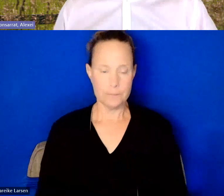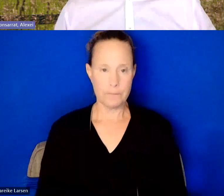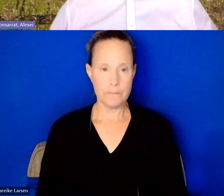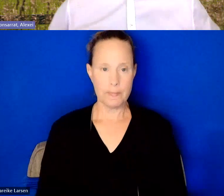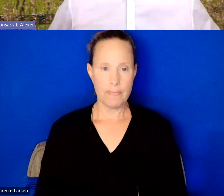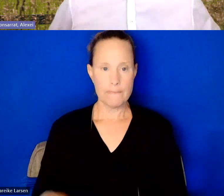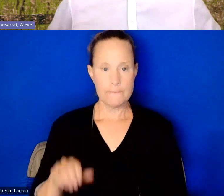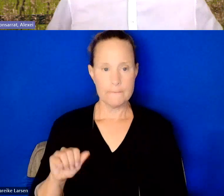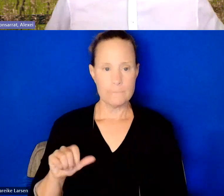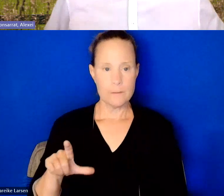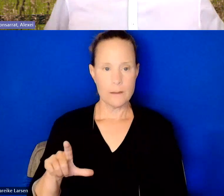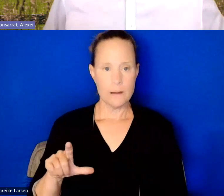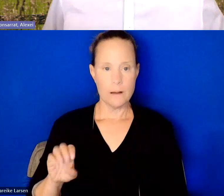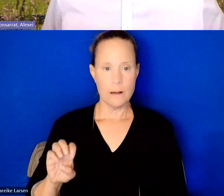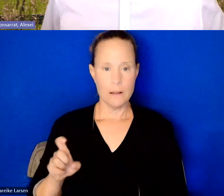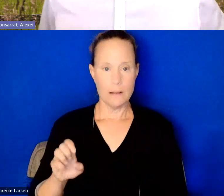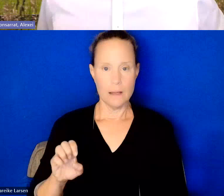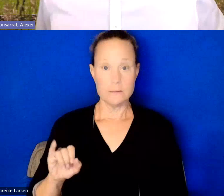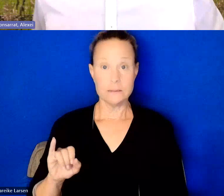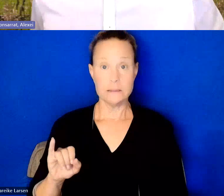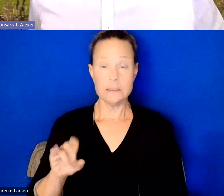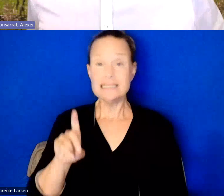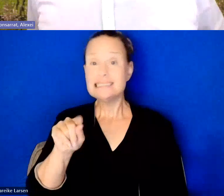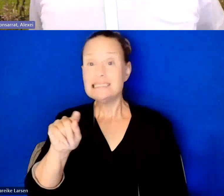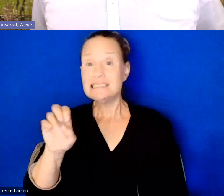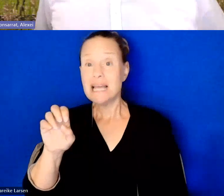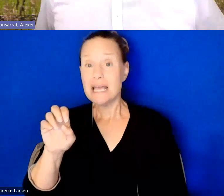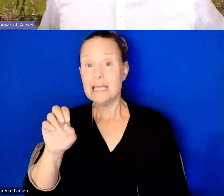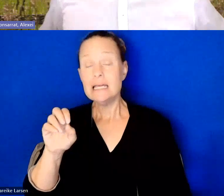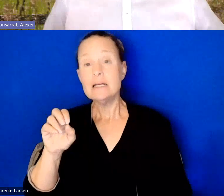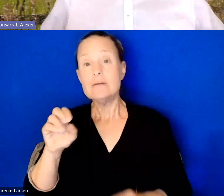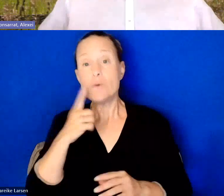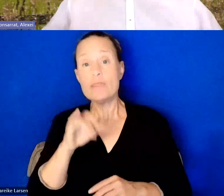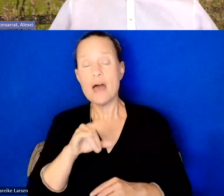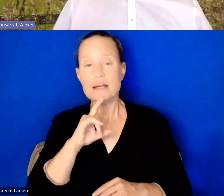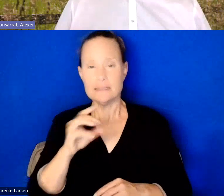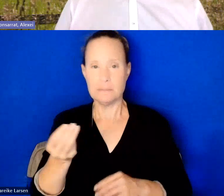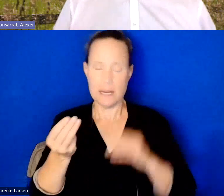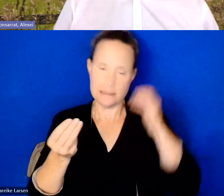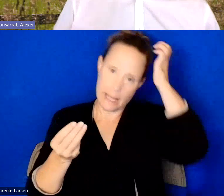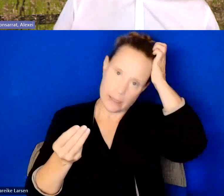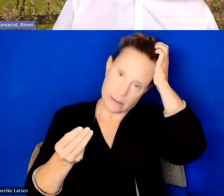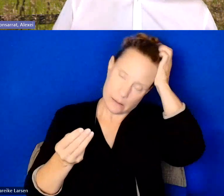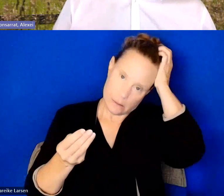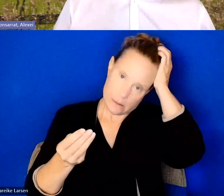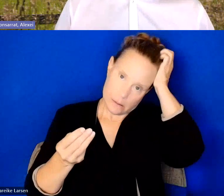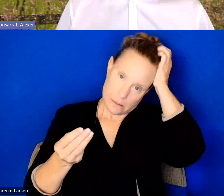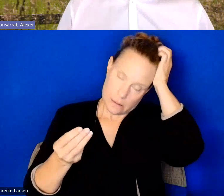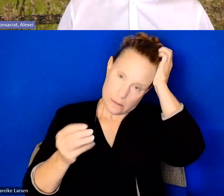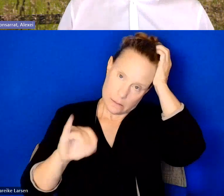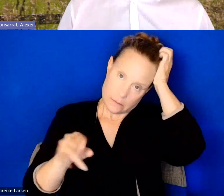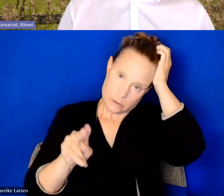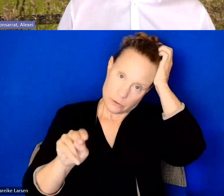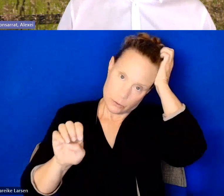So the the date we're aiming for, Rob, is Monday. So we've we've just got a couple.